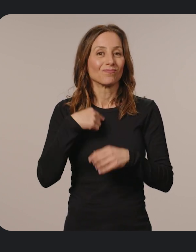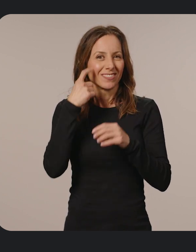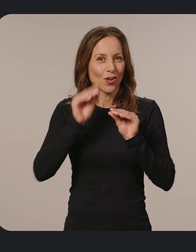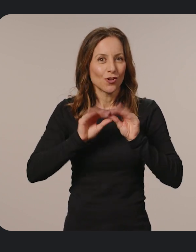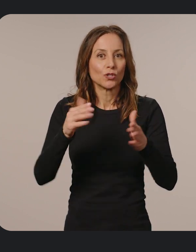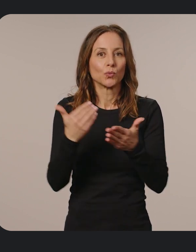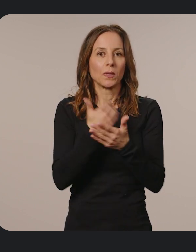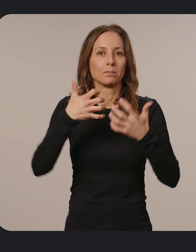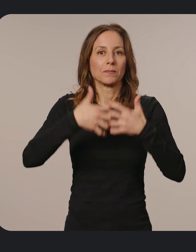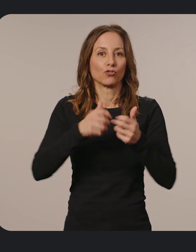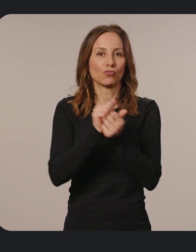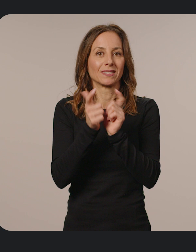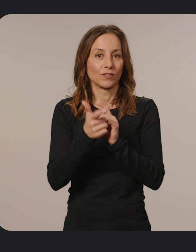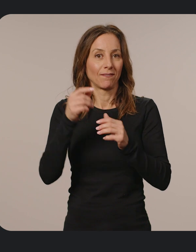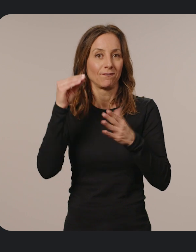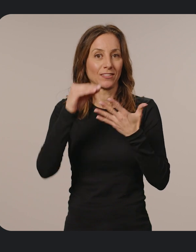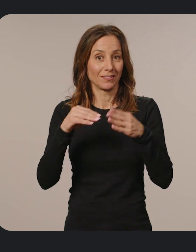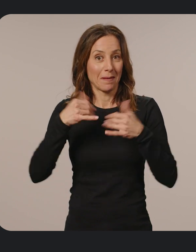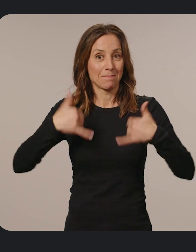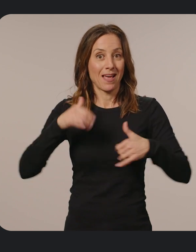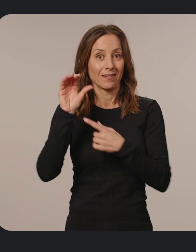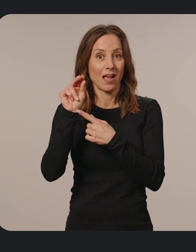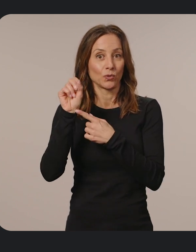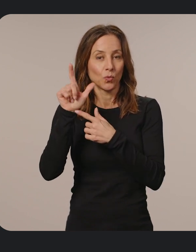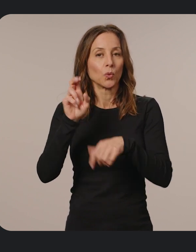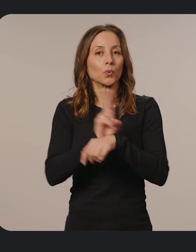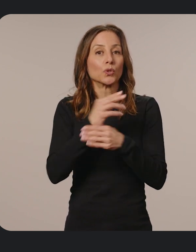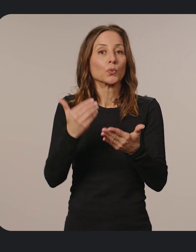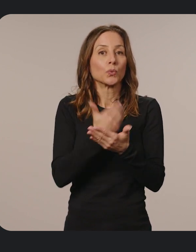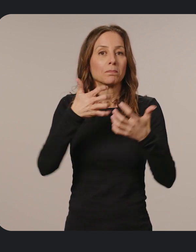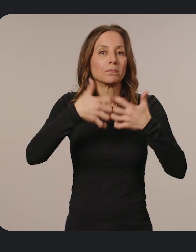We just launched more machine translation features in Play Console, which use new machine translation